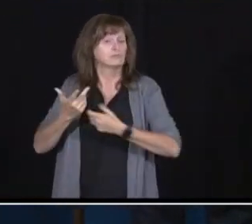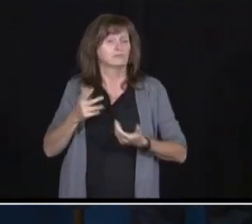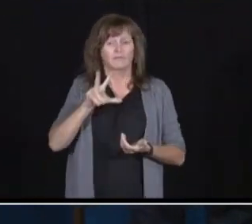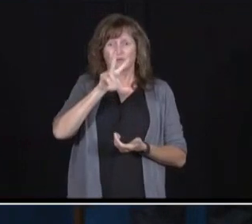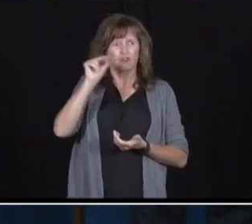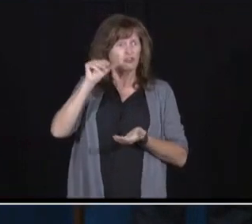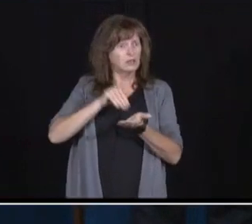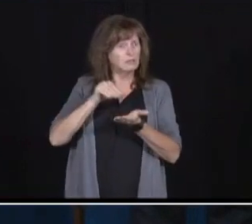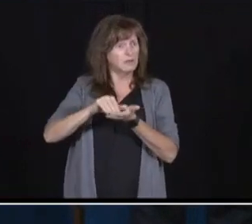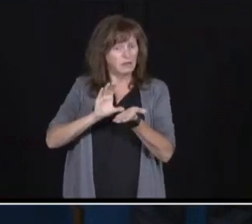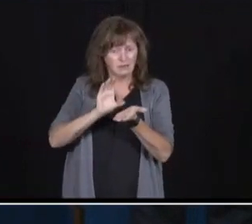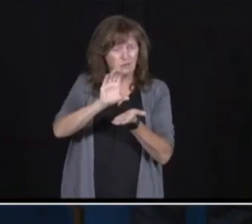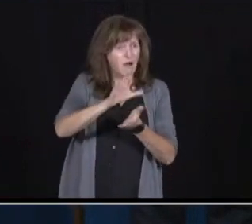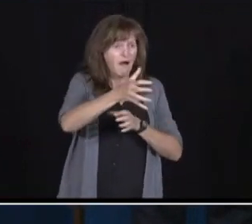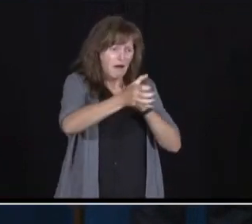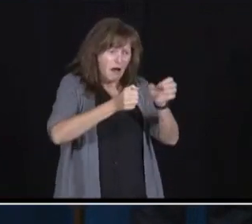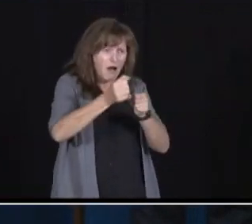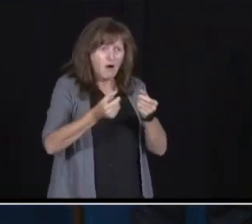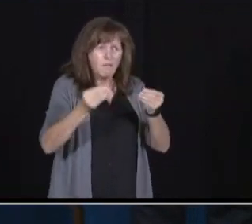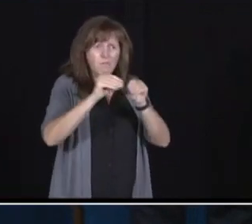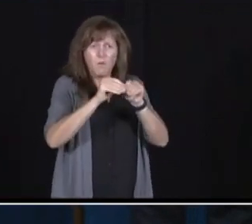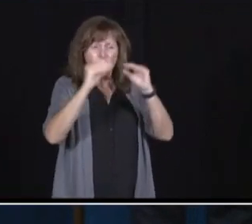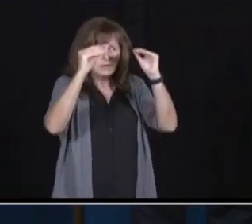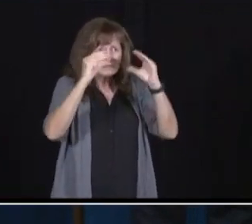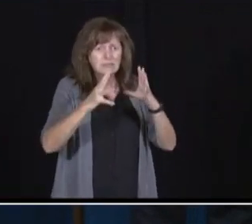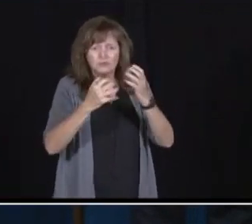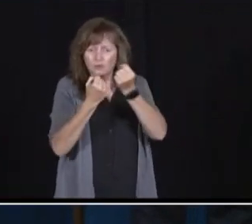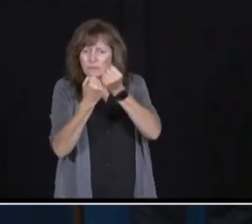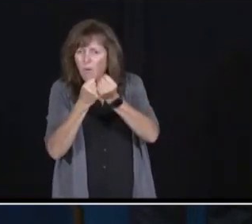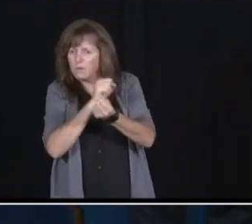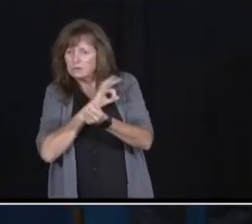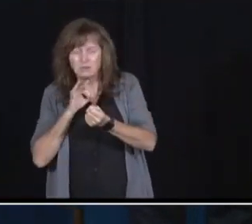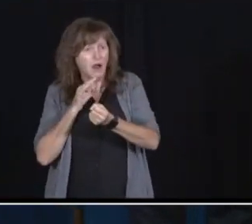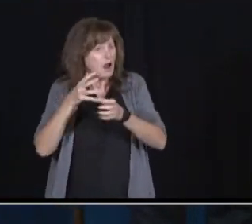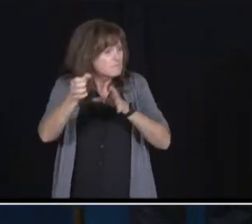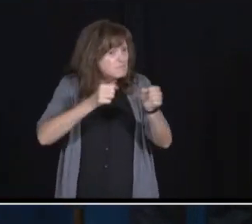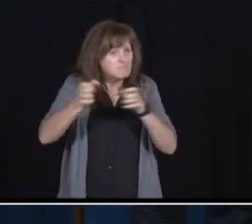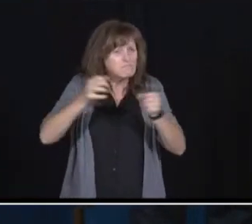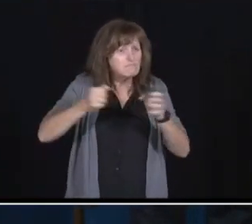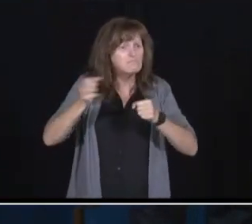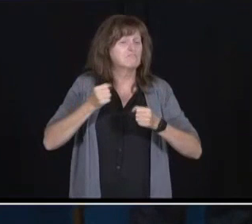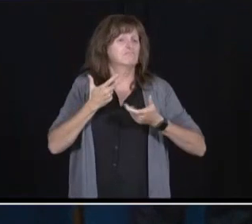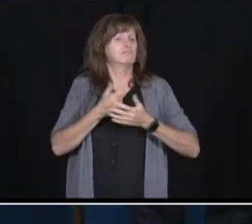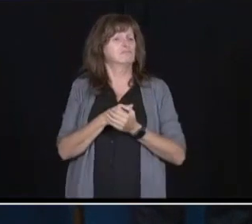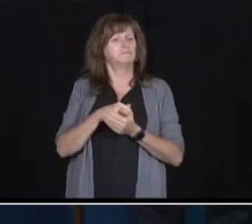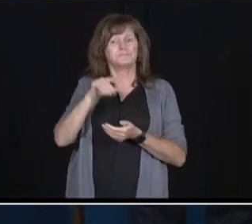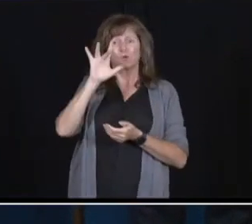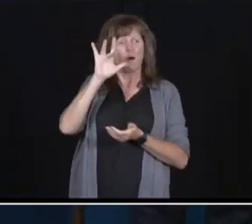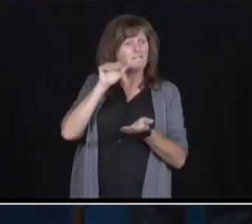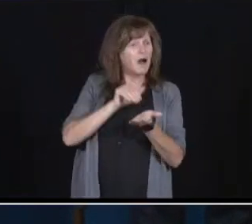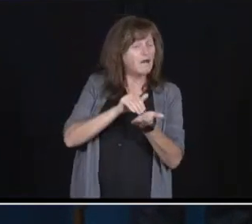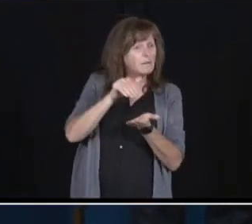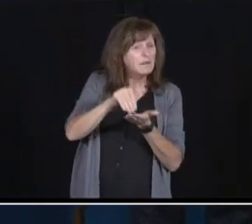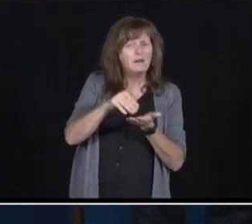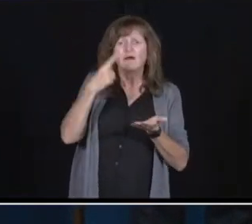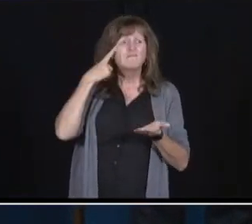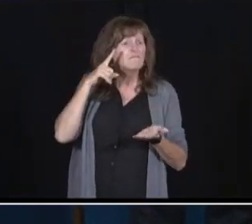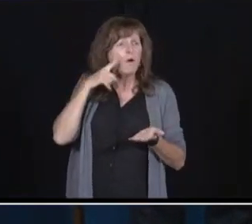That is why we are investing $30 million to hire more teachers and support staff. It is why we are investing $25 million